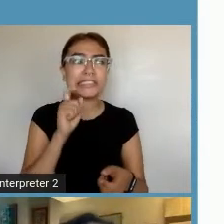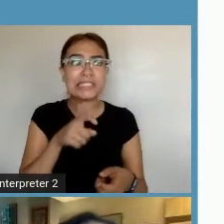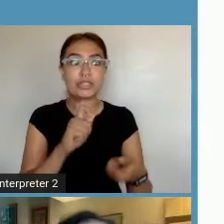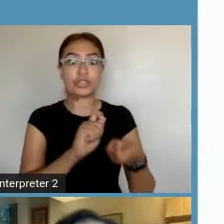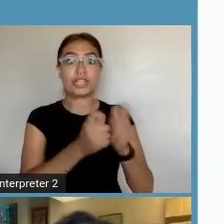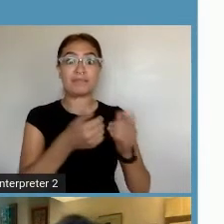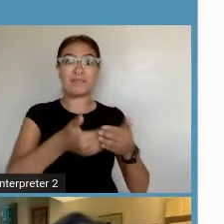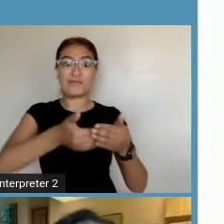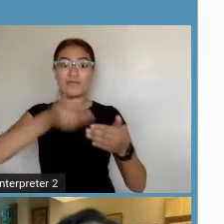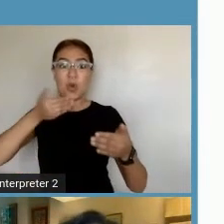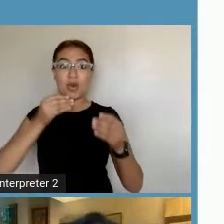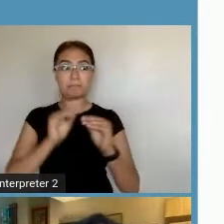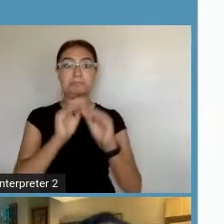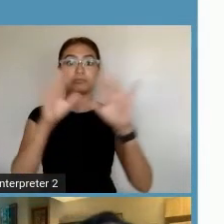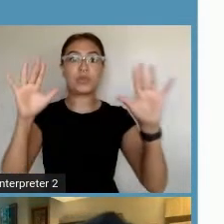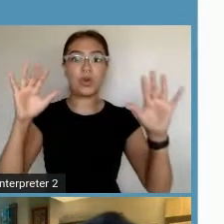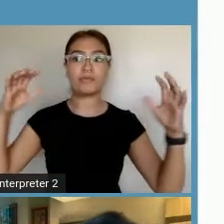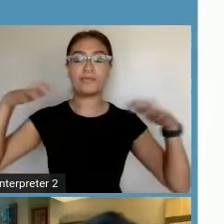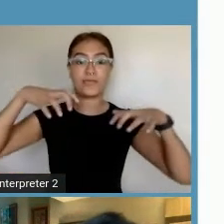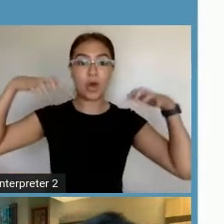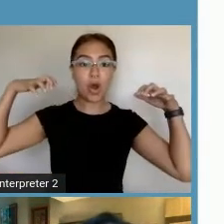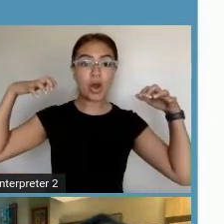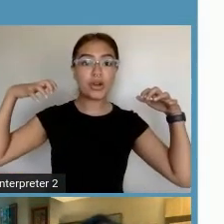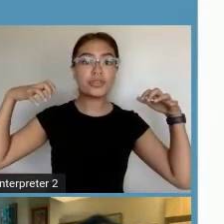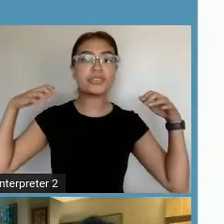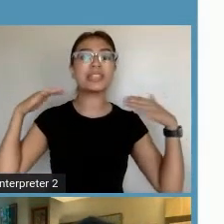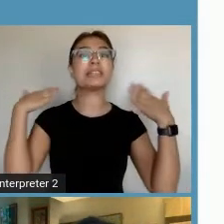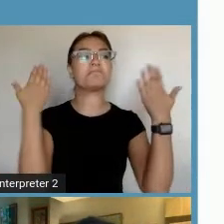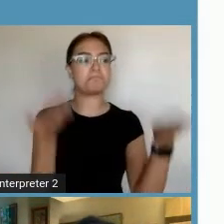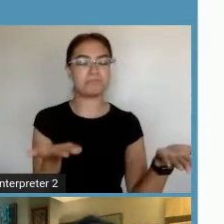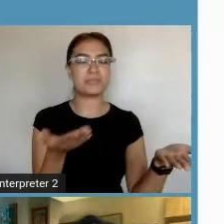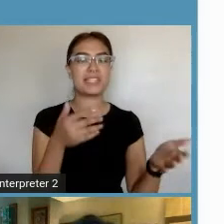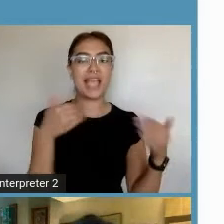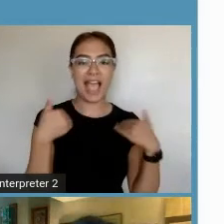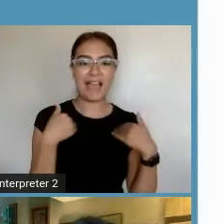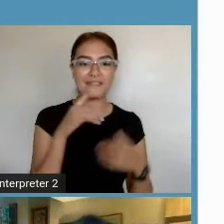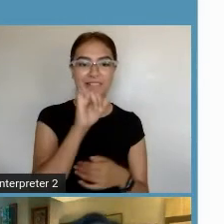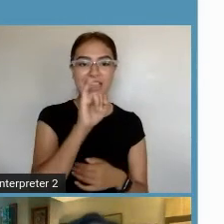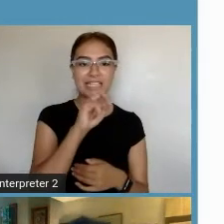And you can provide these links on your website so when all this is not wanted done,